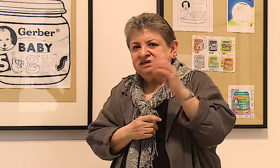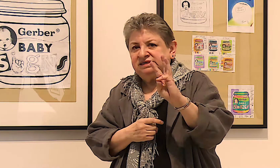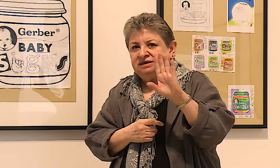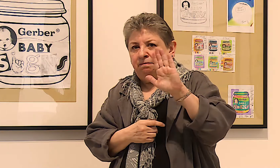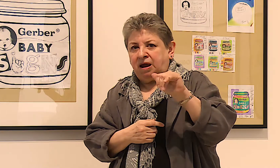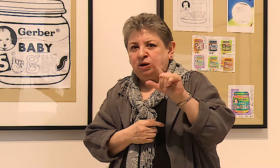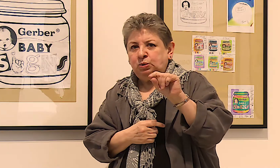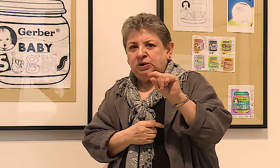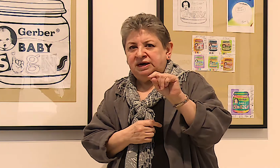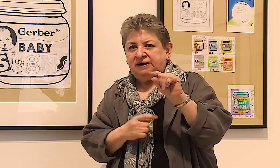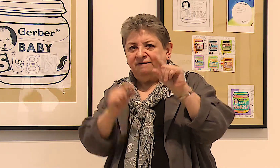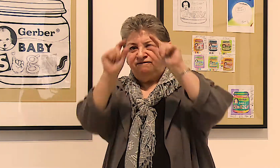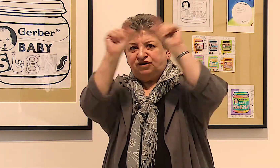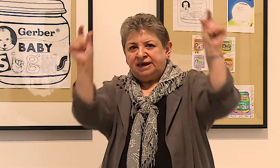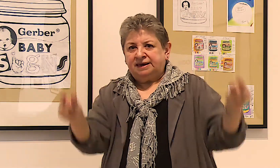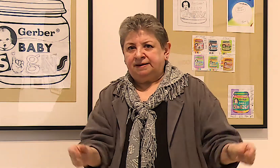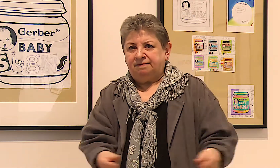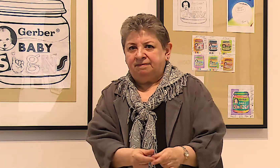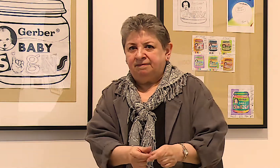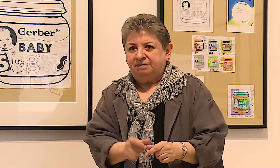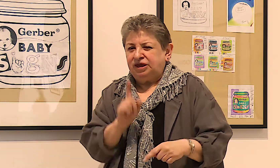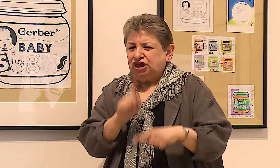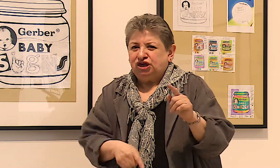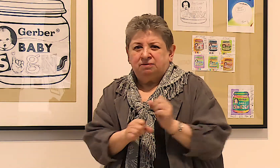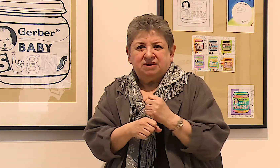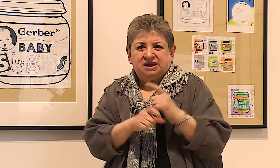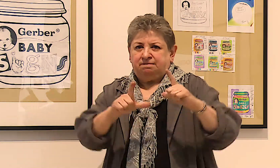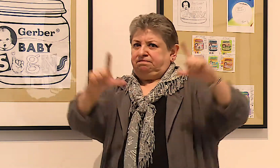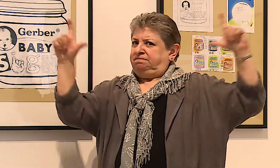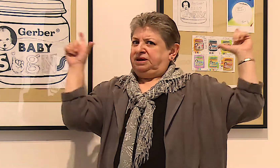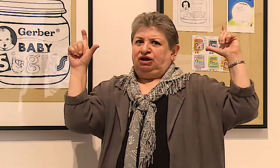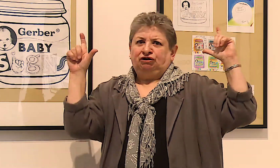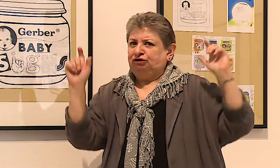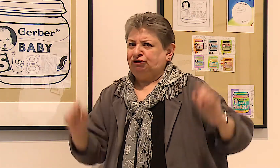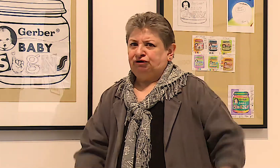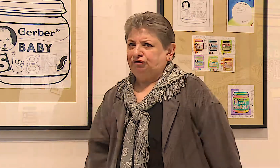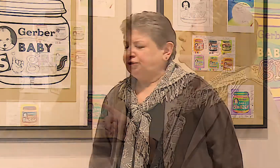to fit a 16x20 frame, but I couldn't make it any larger.